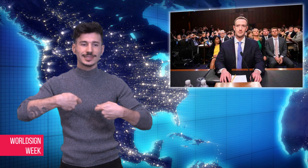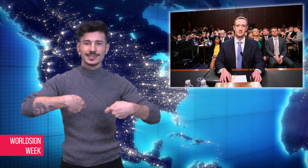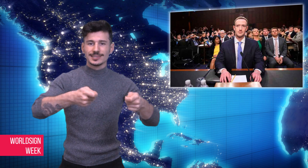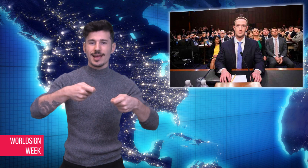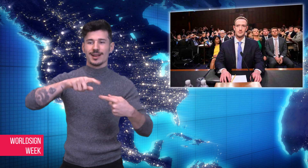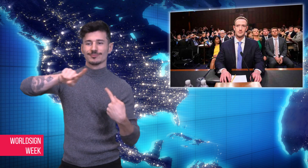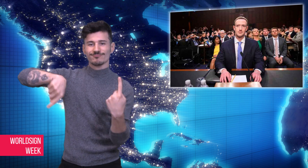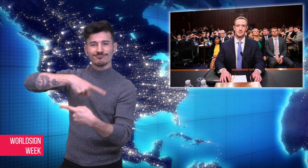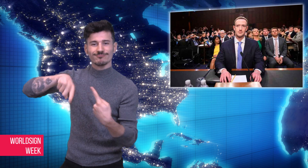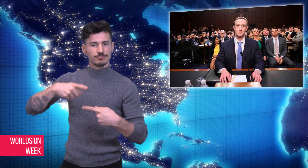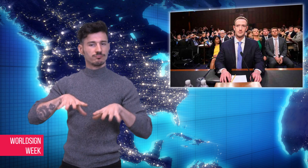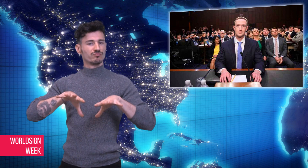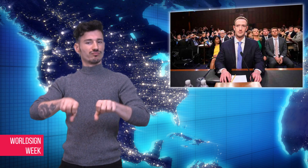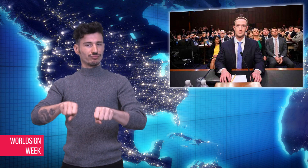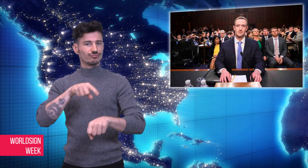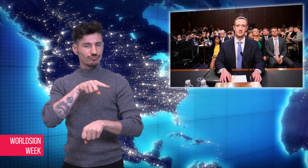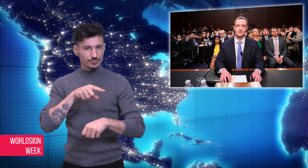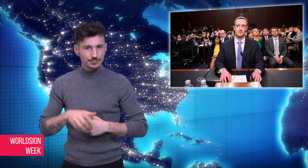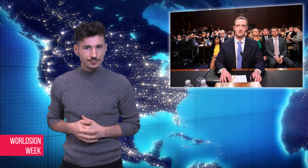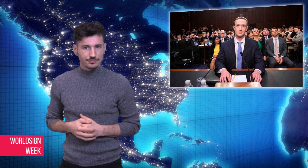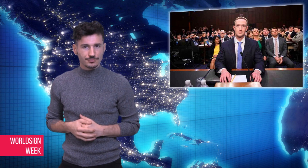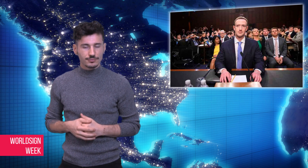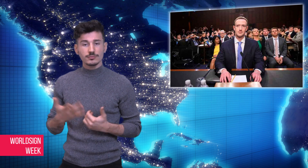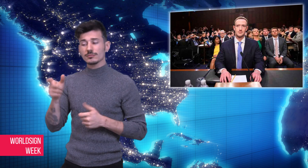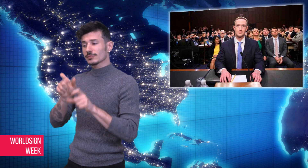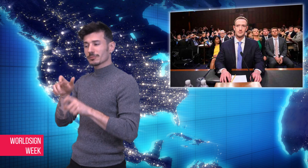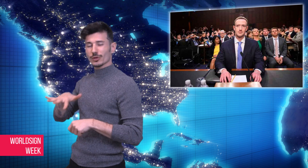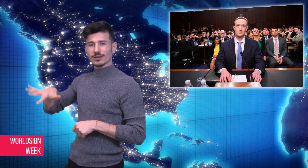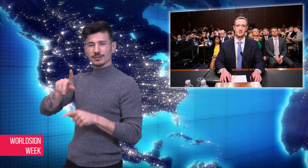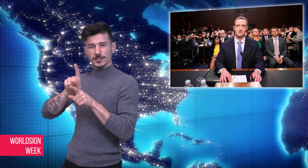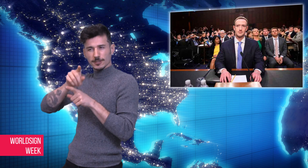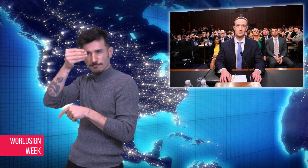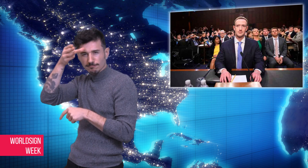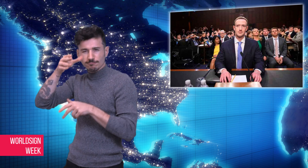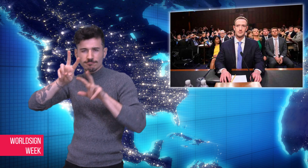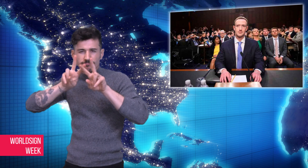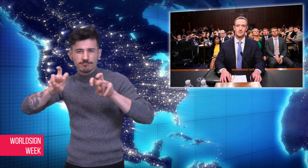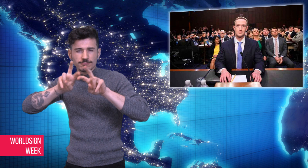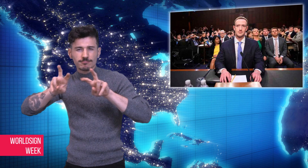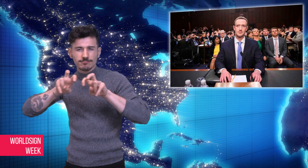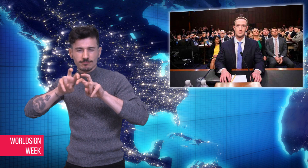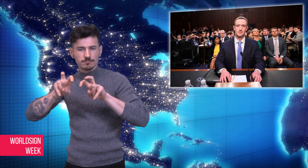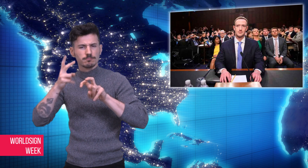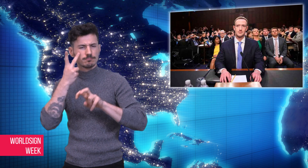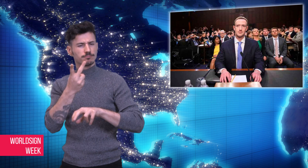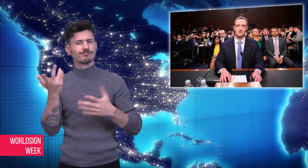spread disinformation, and abusing market power and